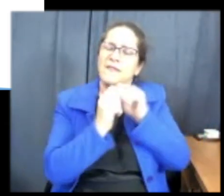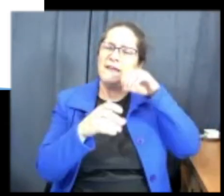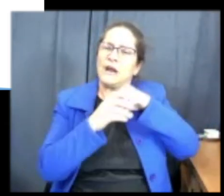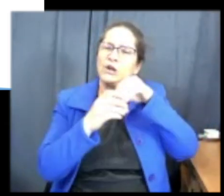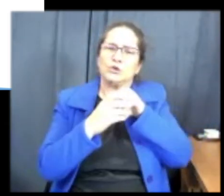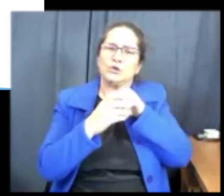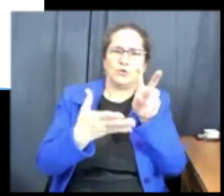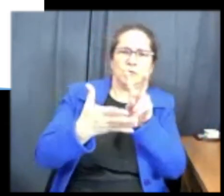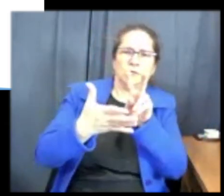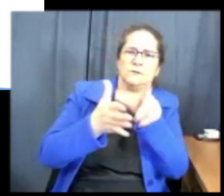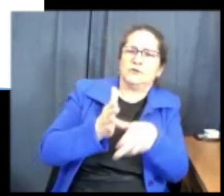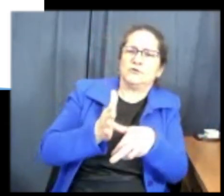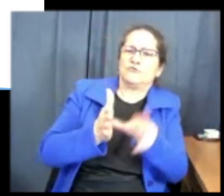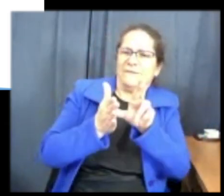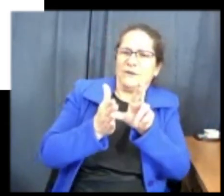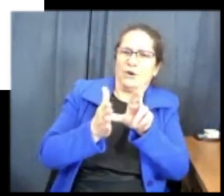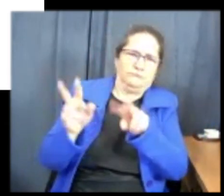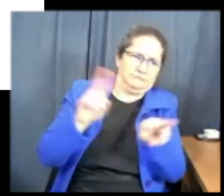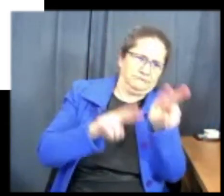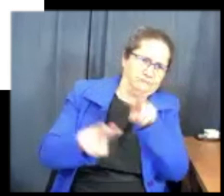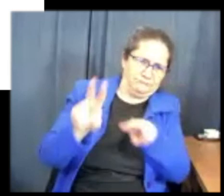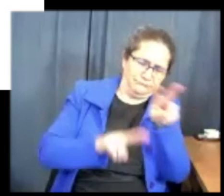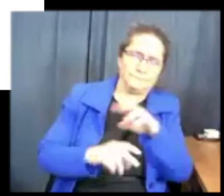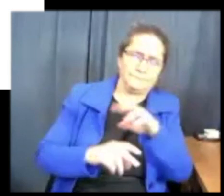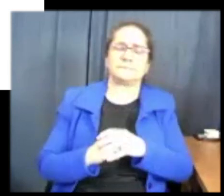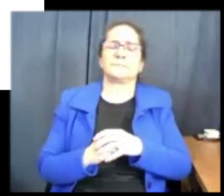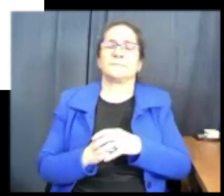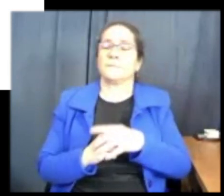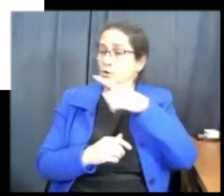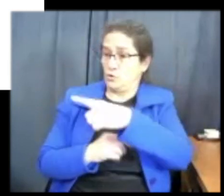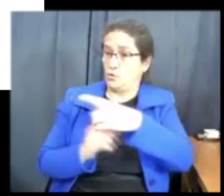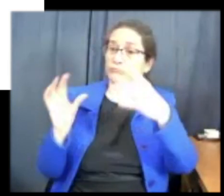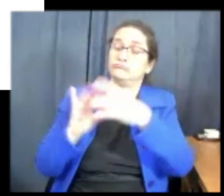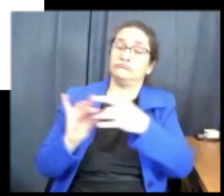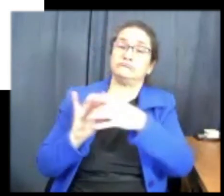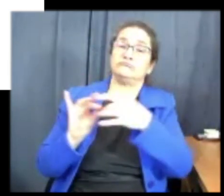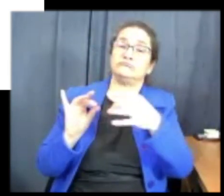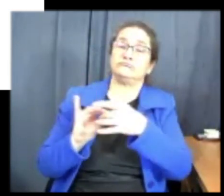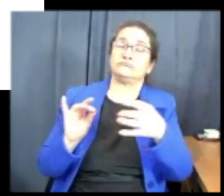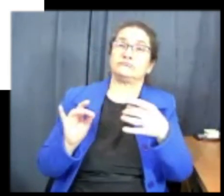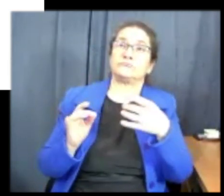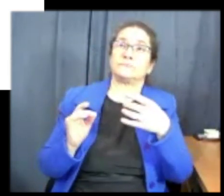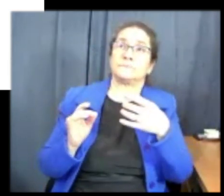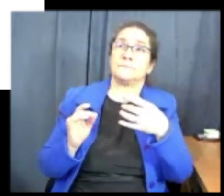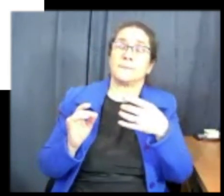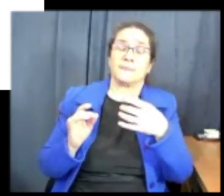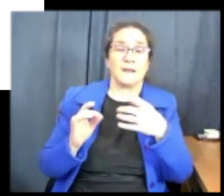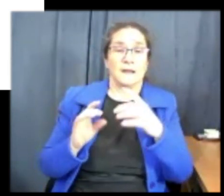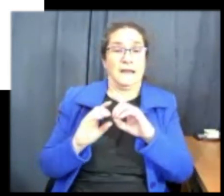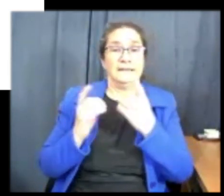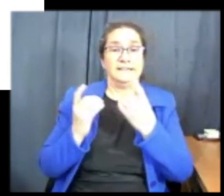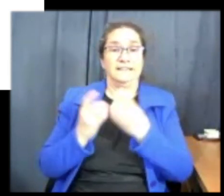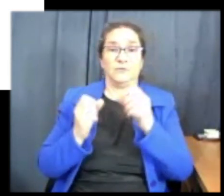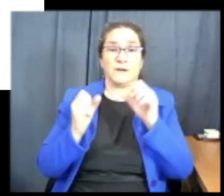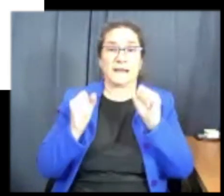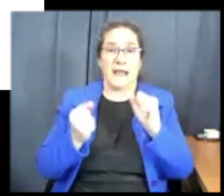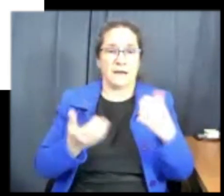And one of the things that you mentioned as we were talking Andrea was a really about a district being able to collect that information